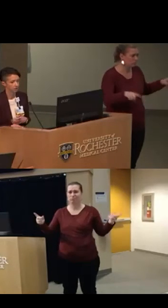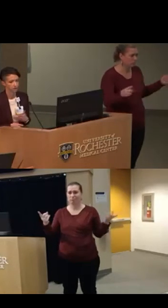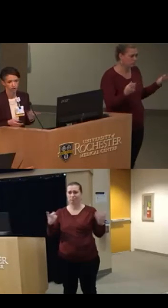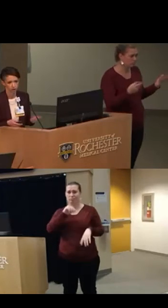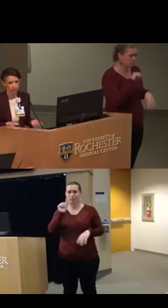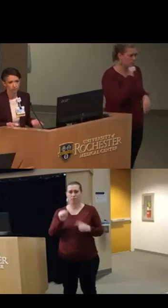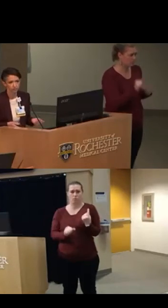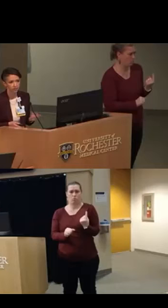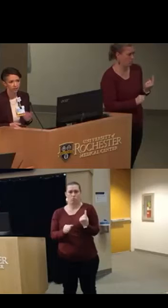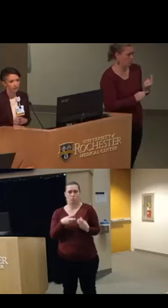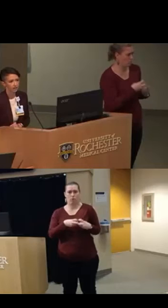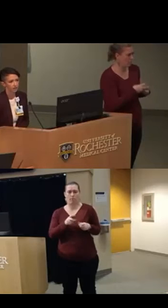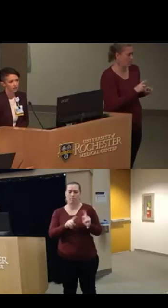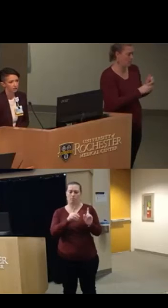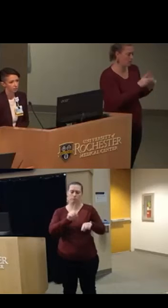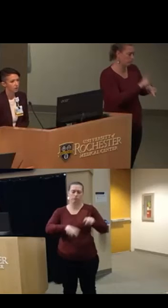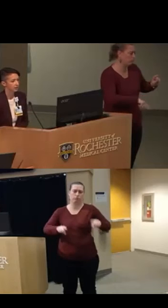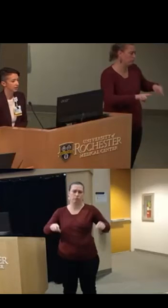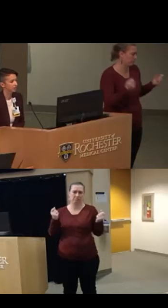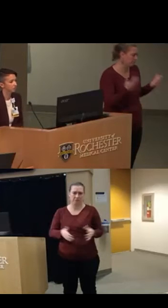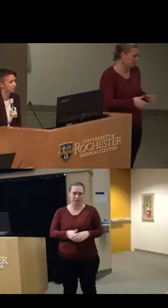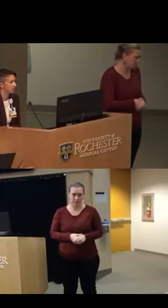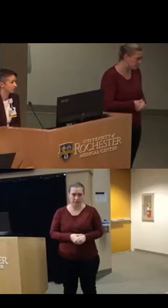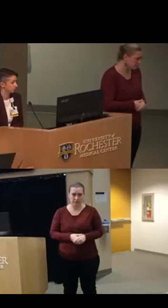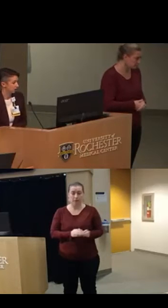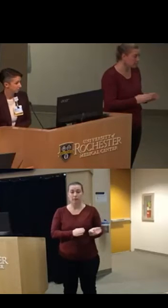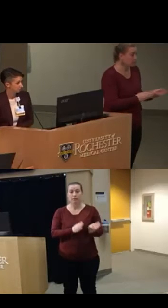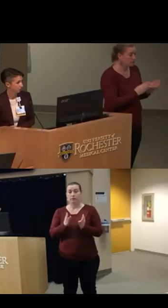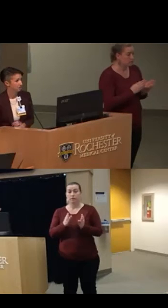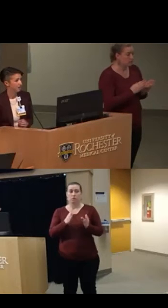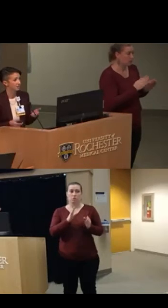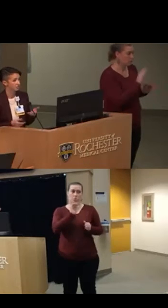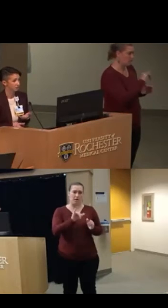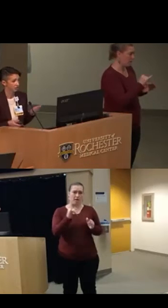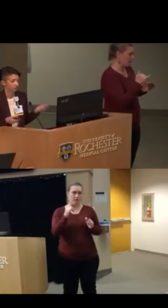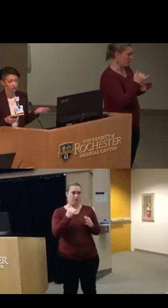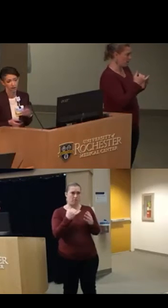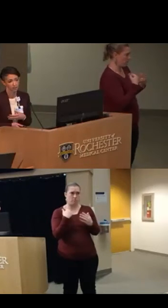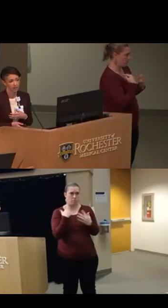organizational problems and also quantitatively we've changed as well so we're not doing just um